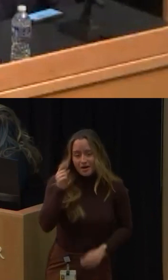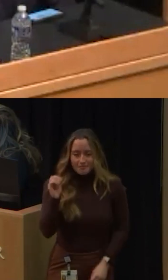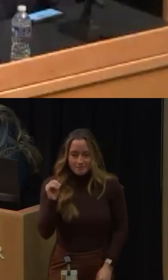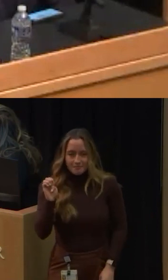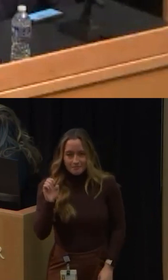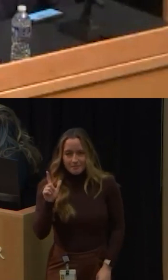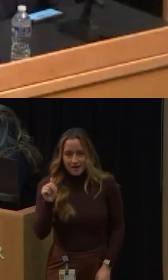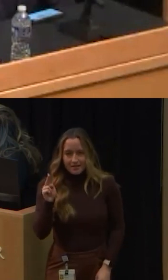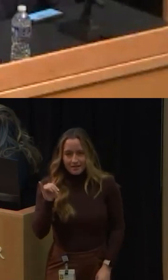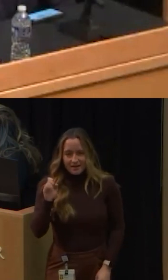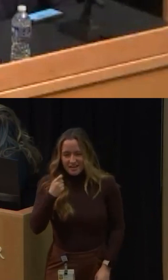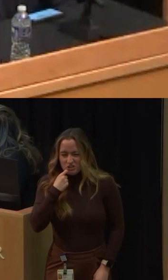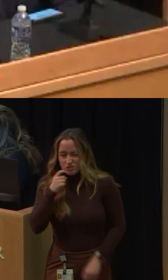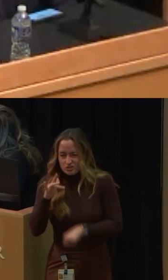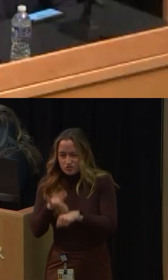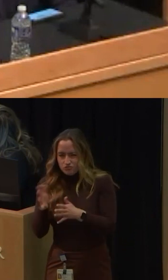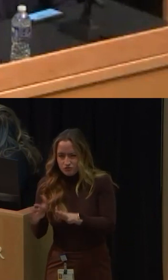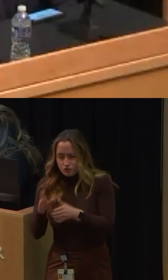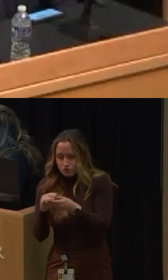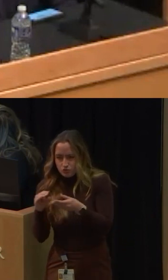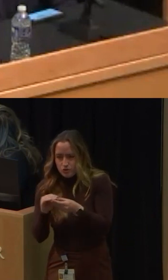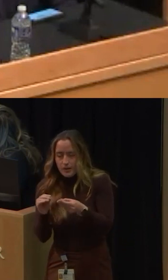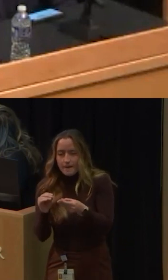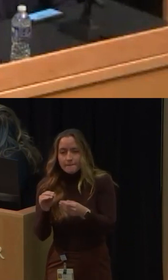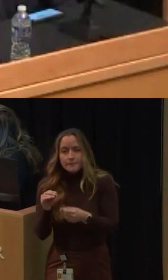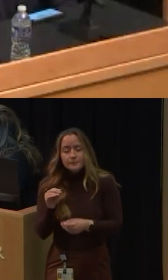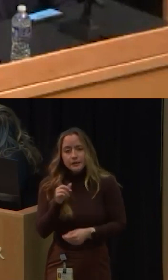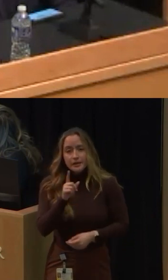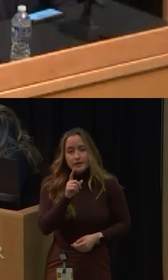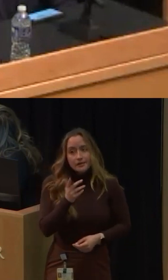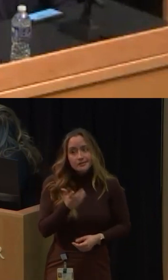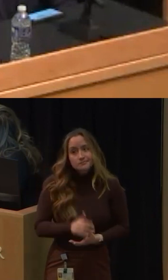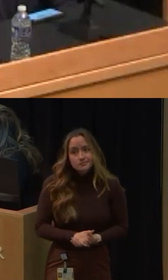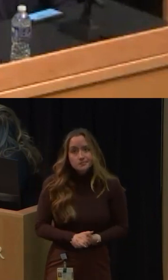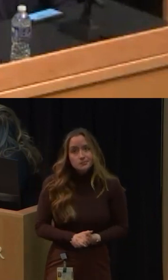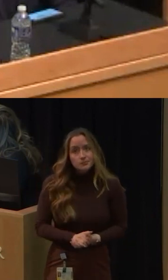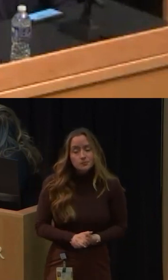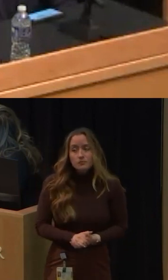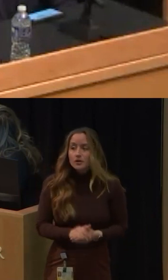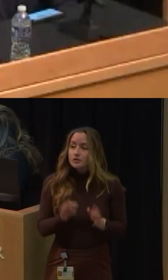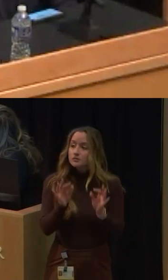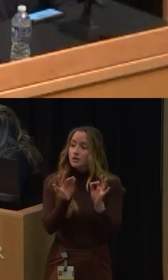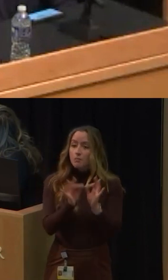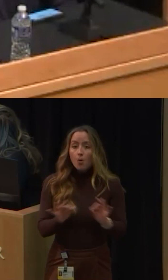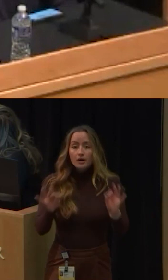and it really is important that, you know, we see people for who they are,